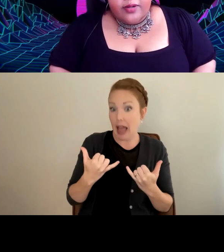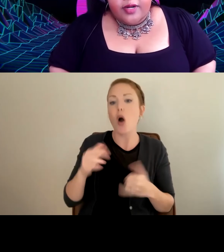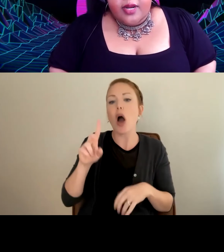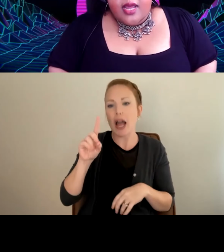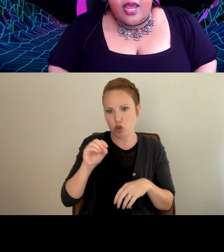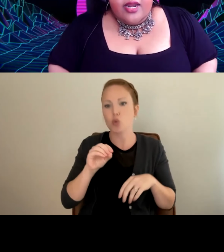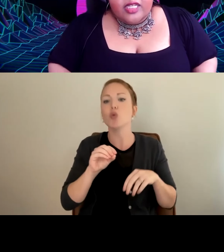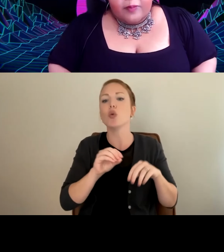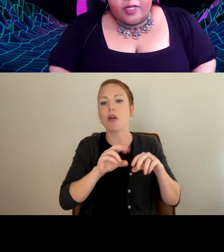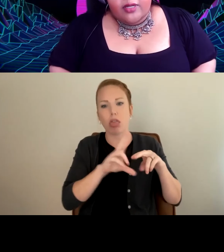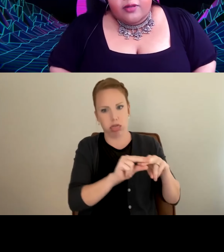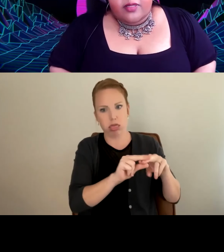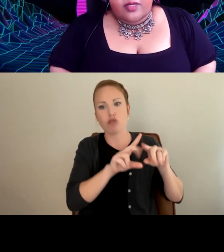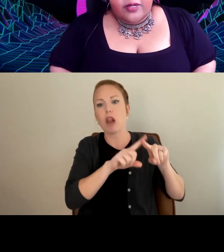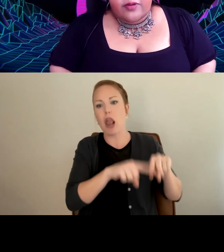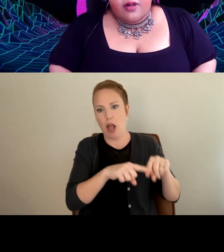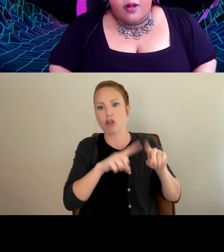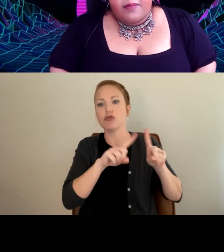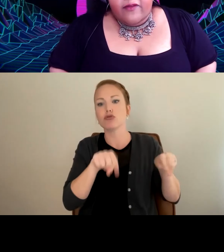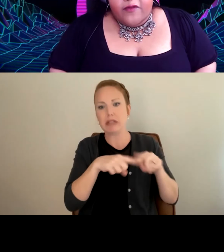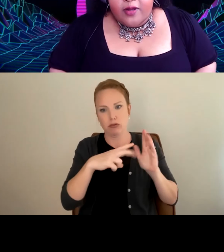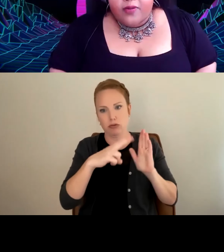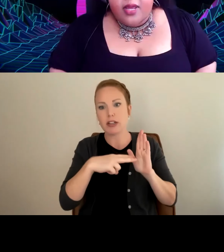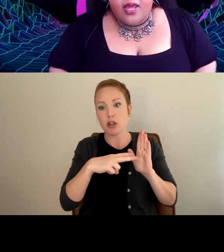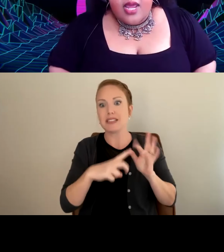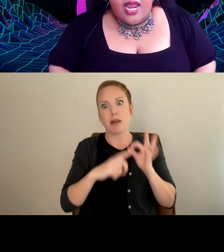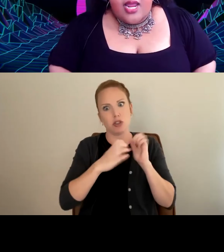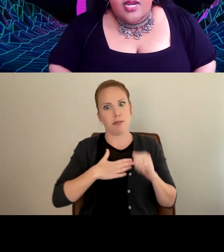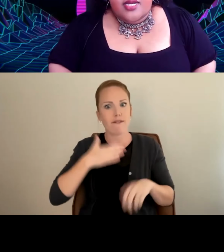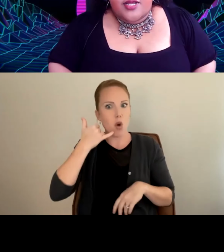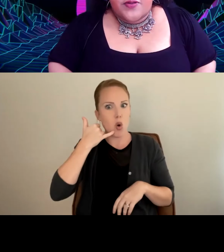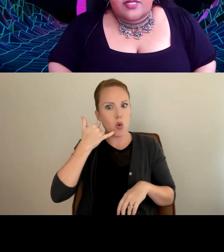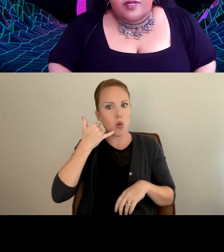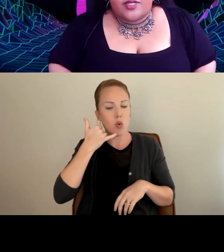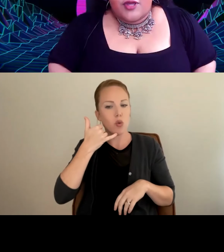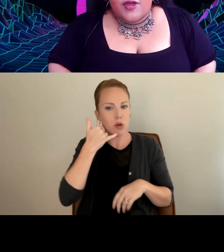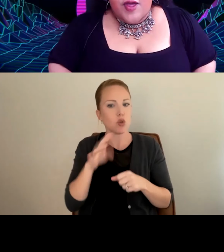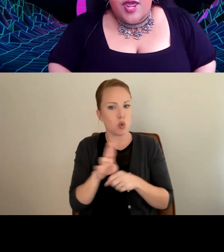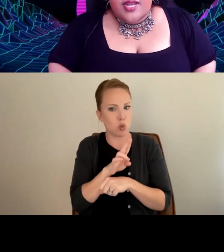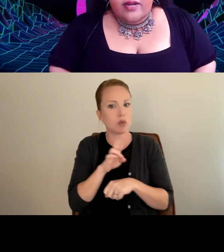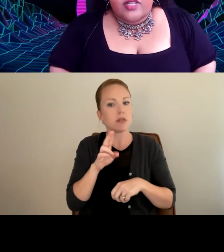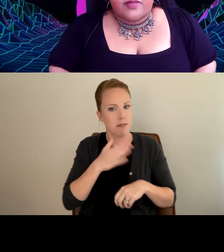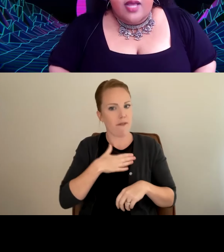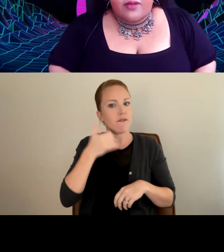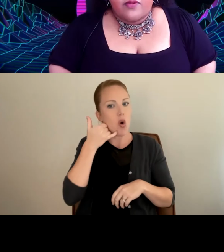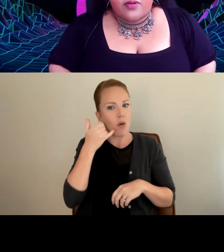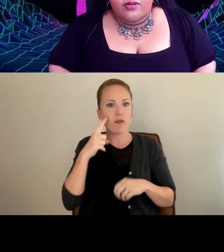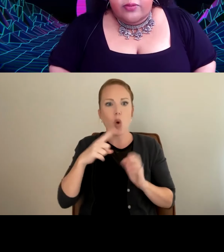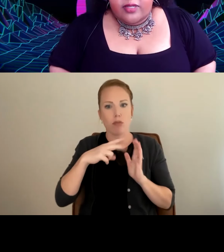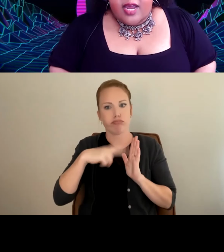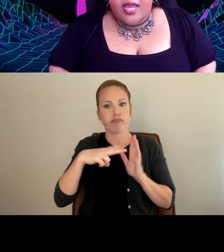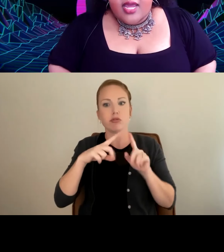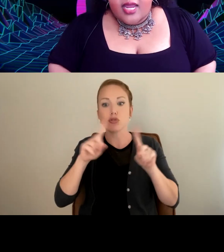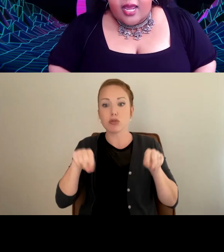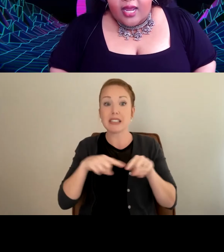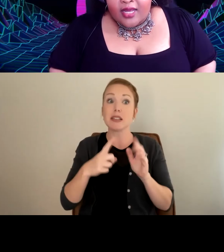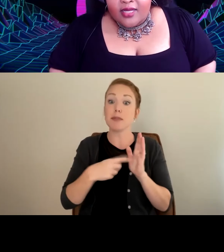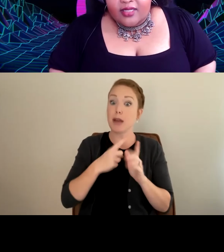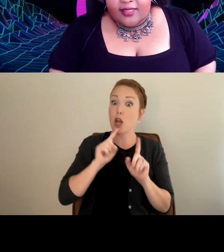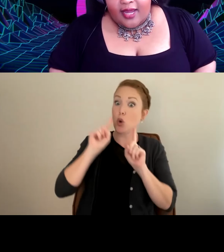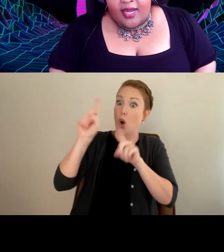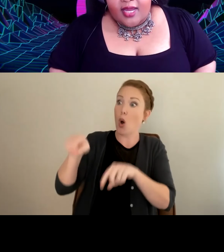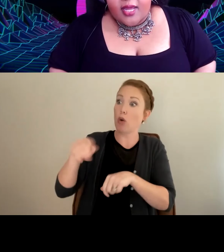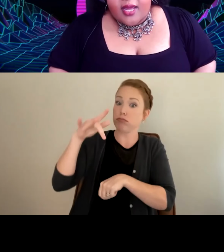reader and I especially use it on my phone. A lot of times I will go to a site that has an